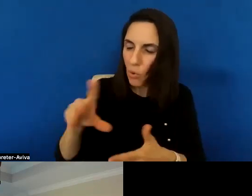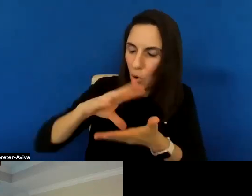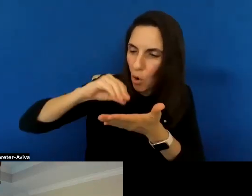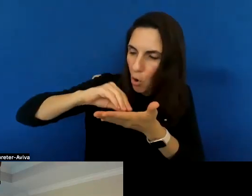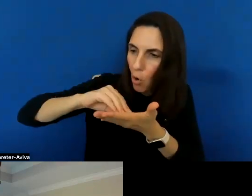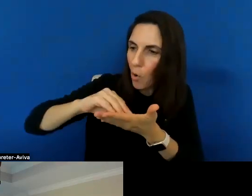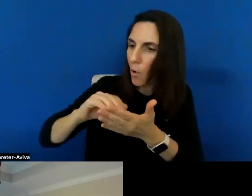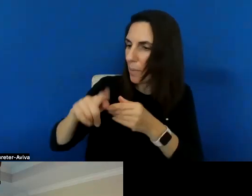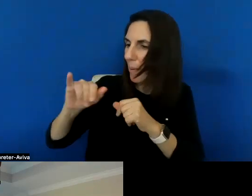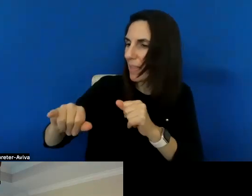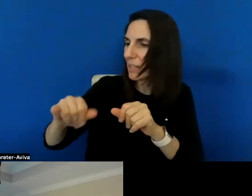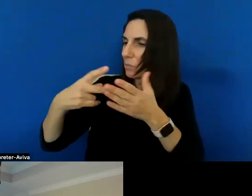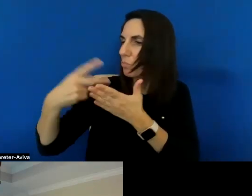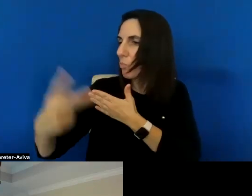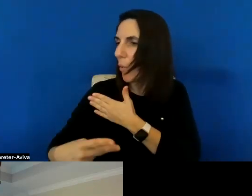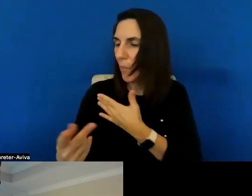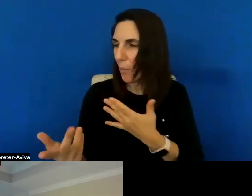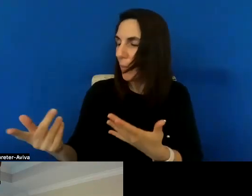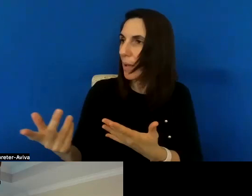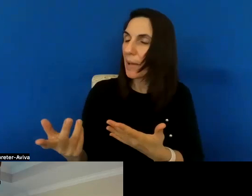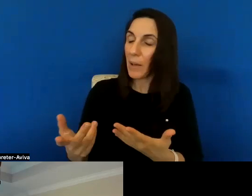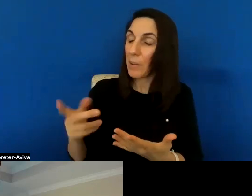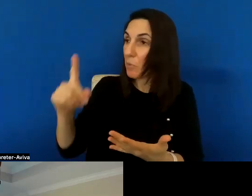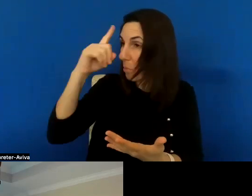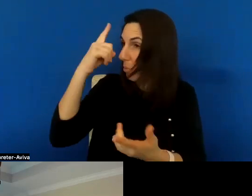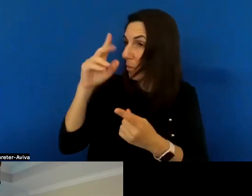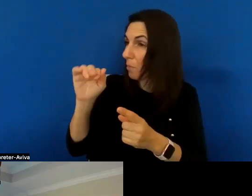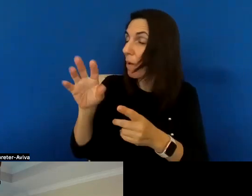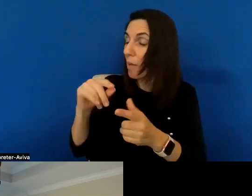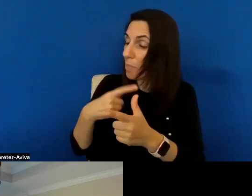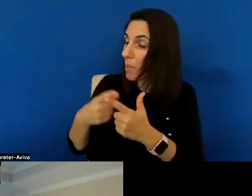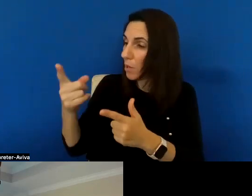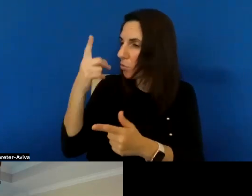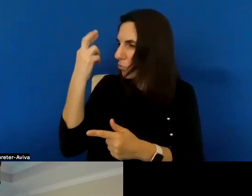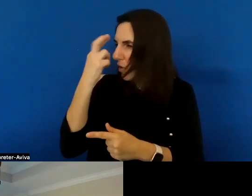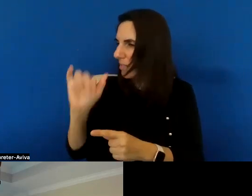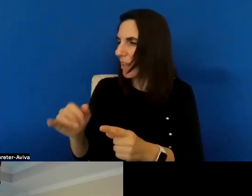11:11:07 Say, Hey, this is something for me, and and knowing that you loved it so much